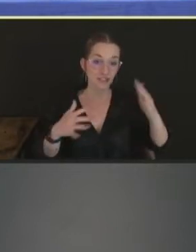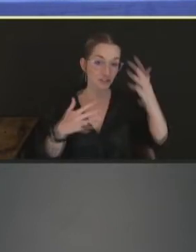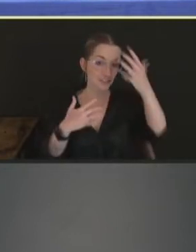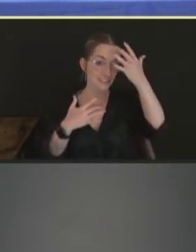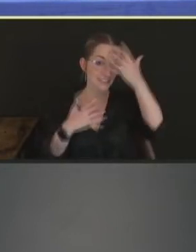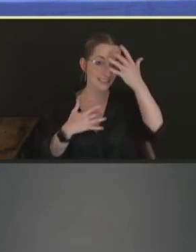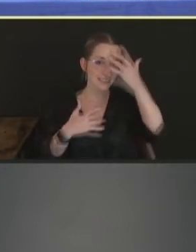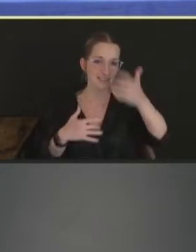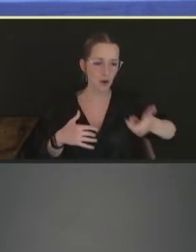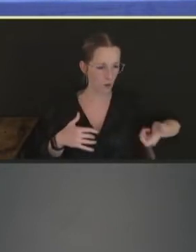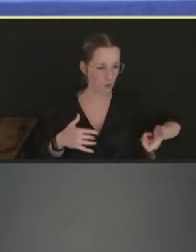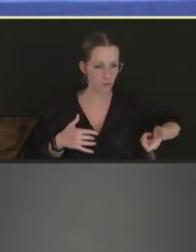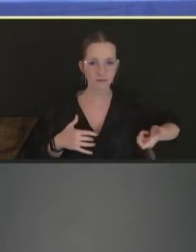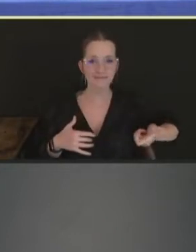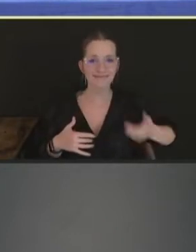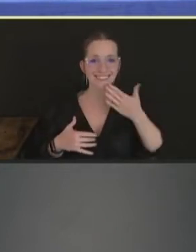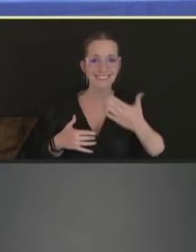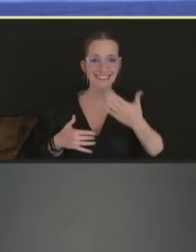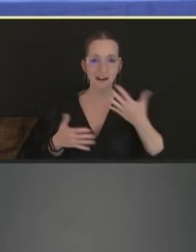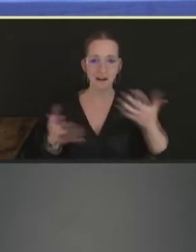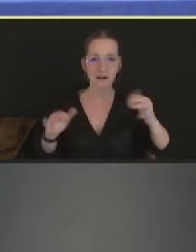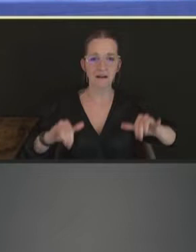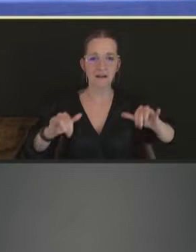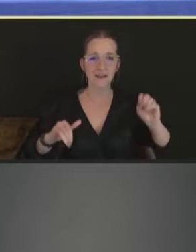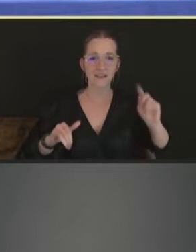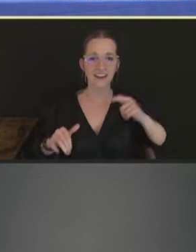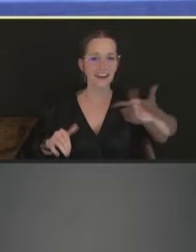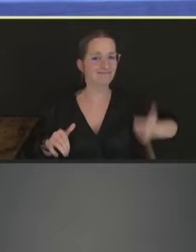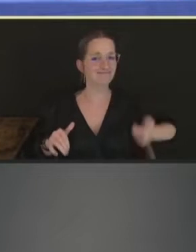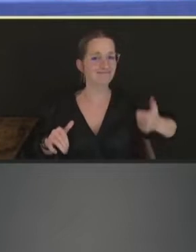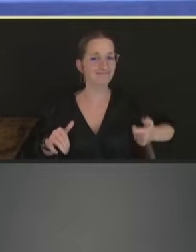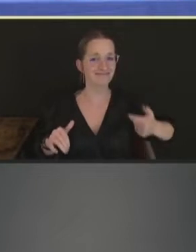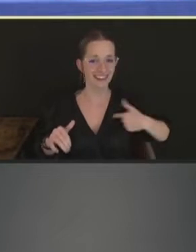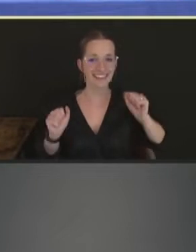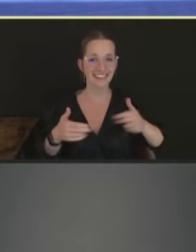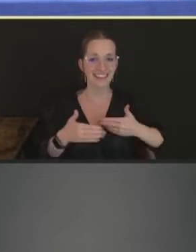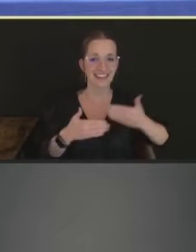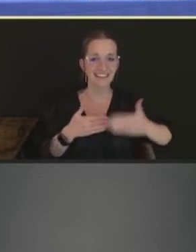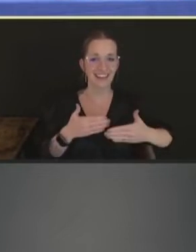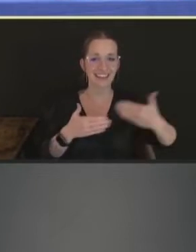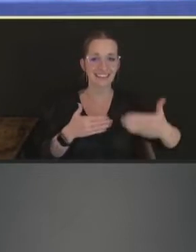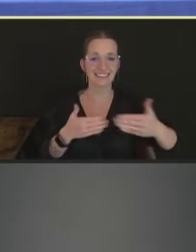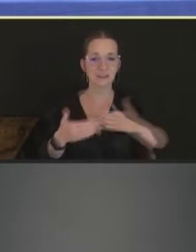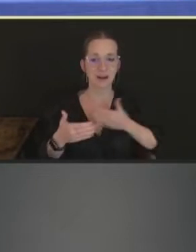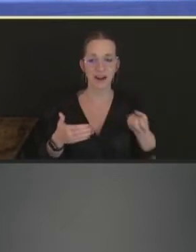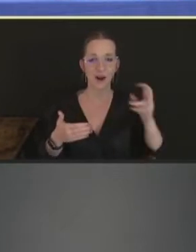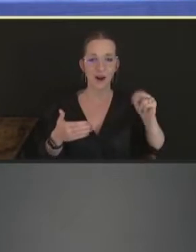sort of -- oh, okay. And I have a clicker and I can advance my own slides.